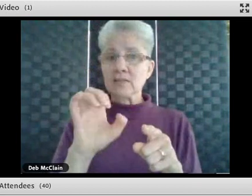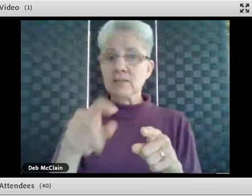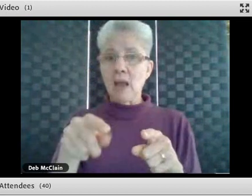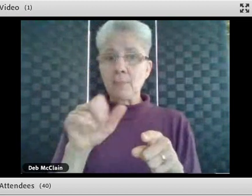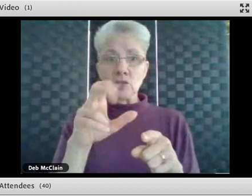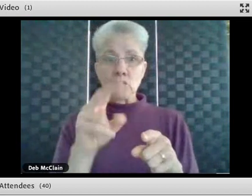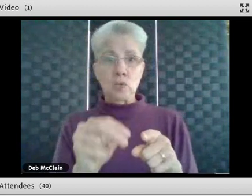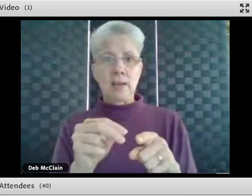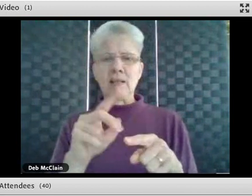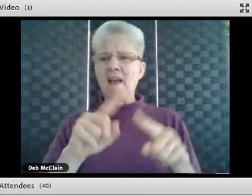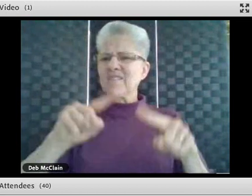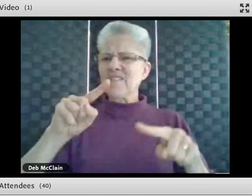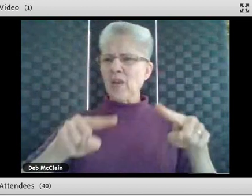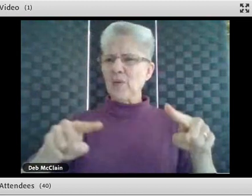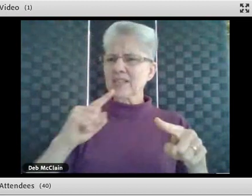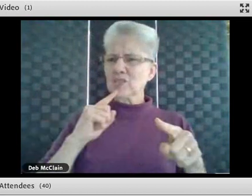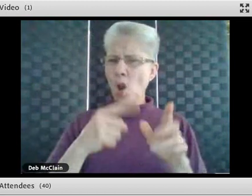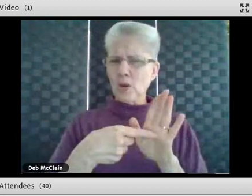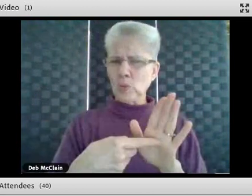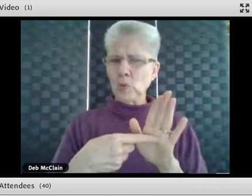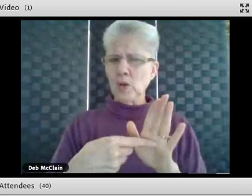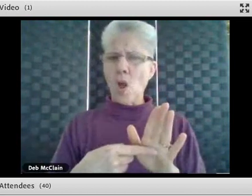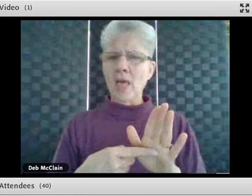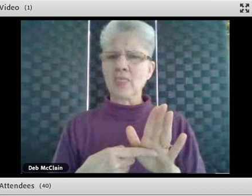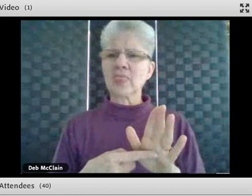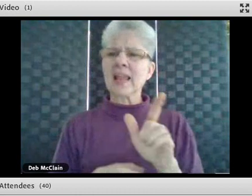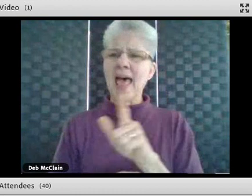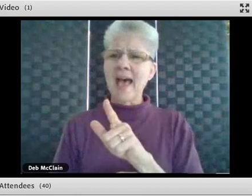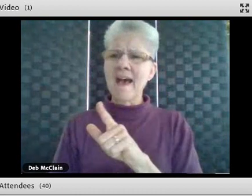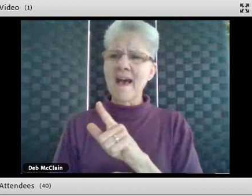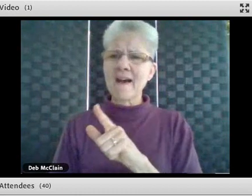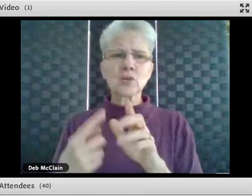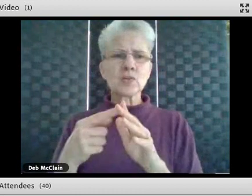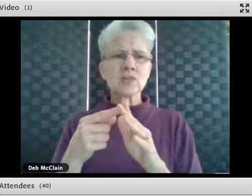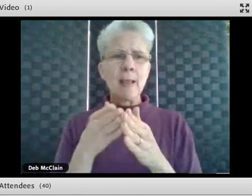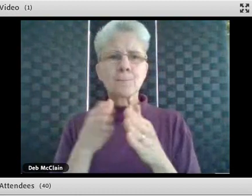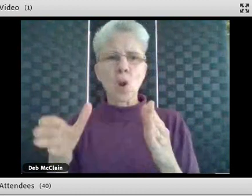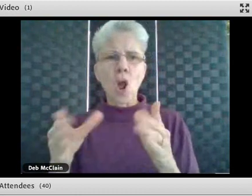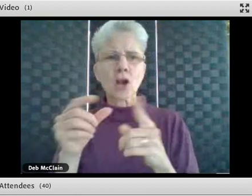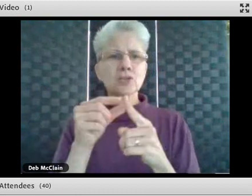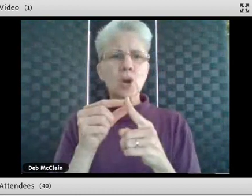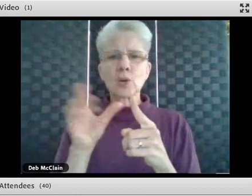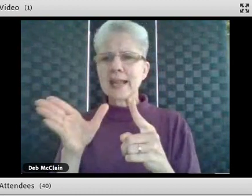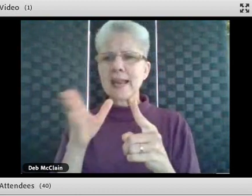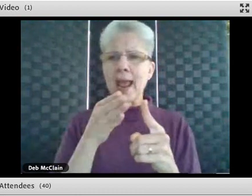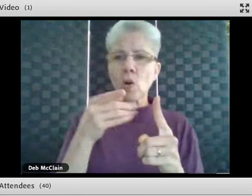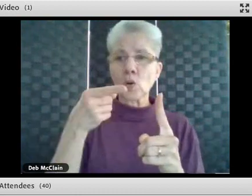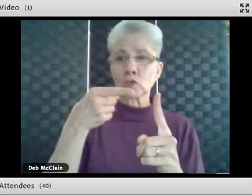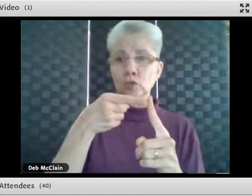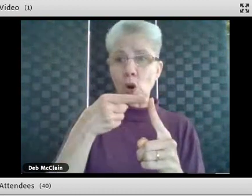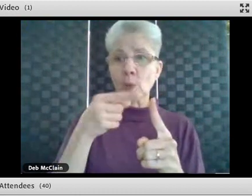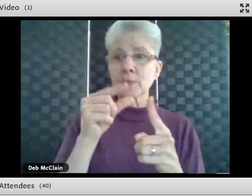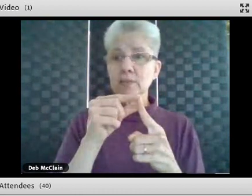Variants that are included there. Down the left-hand side, you see variants, broader terms, the narrower terms, and so forth.